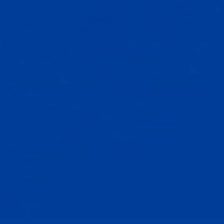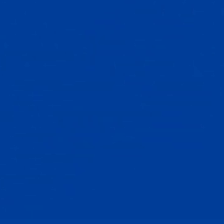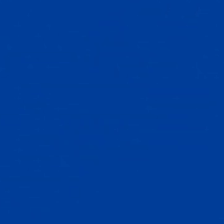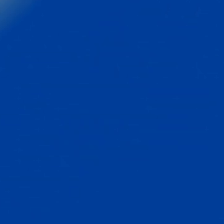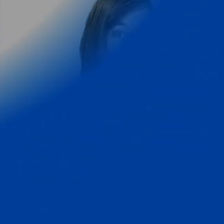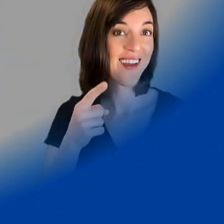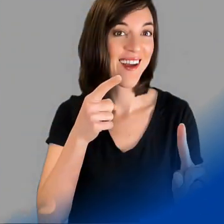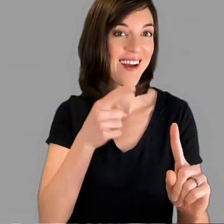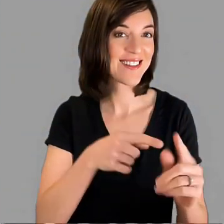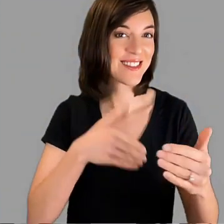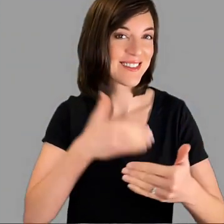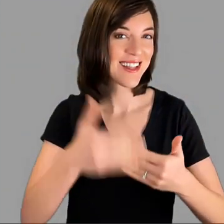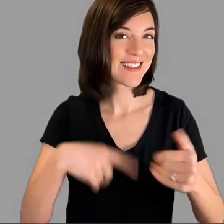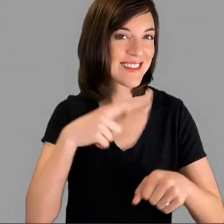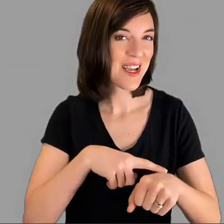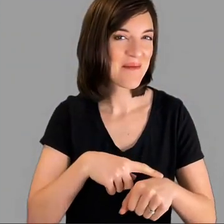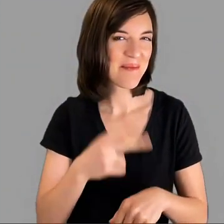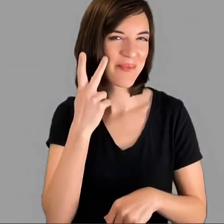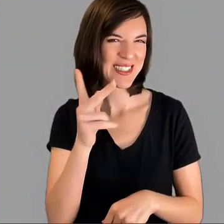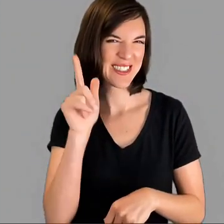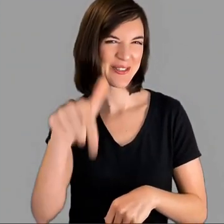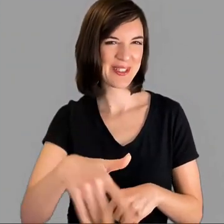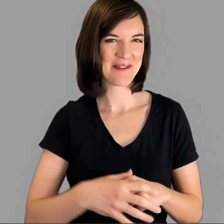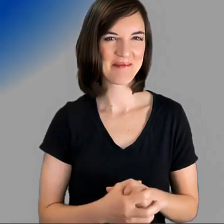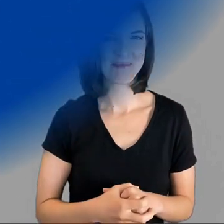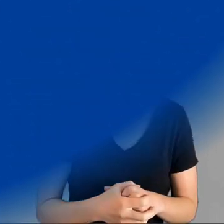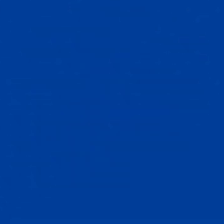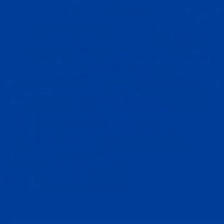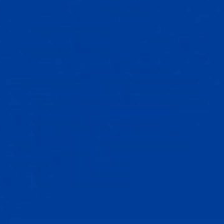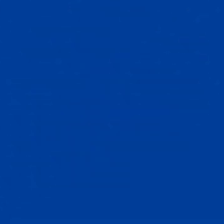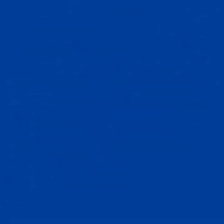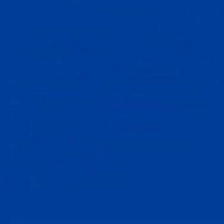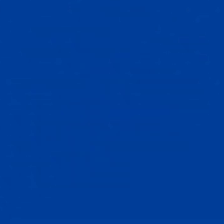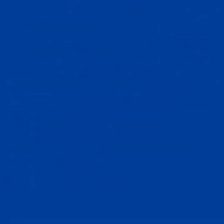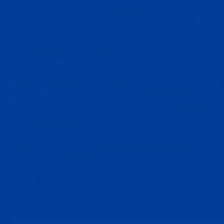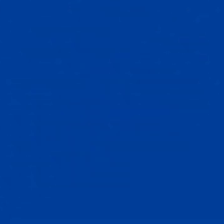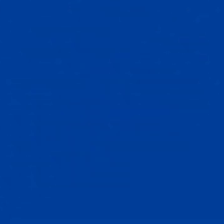Until next time.. We’ll see you around!